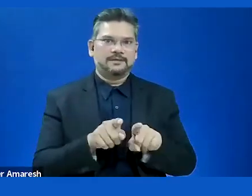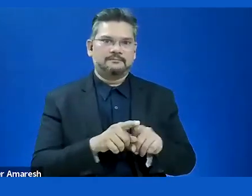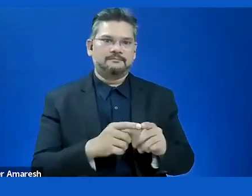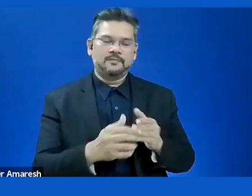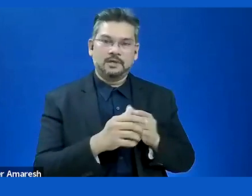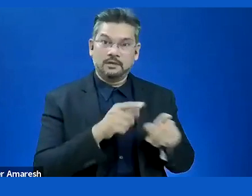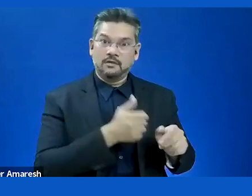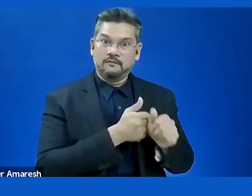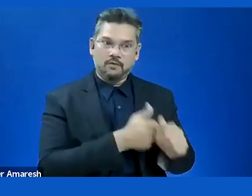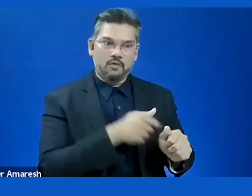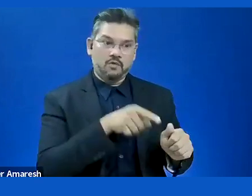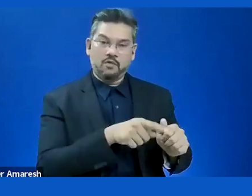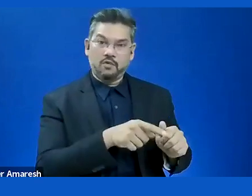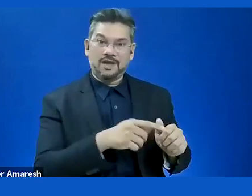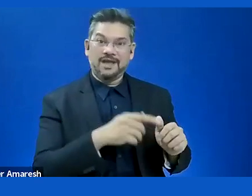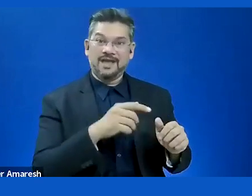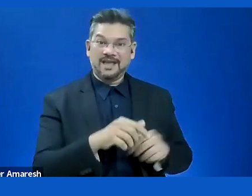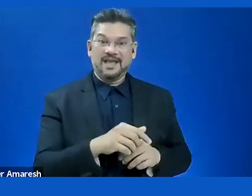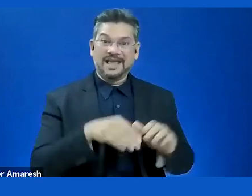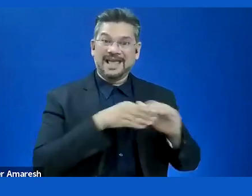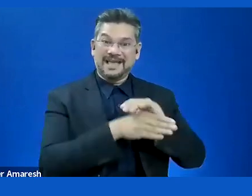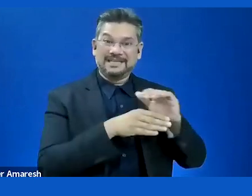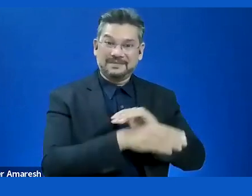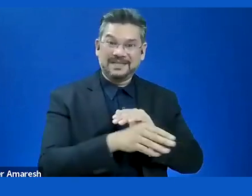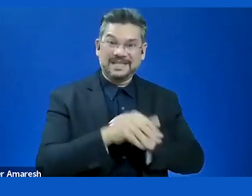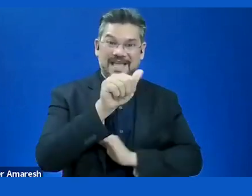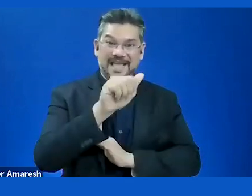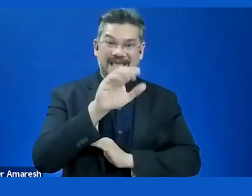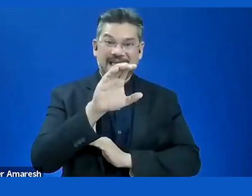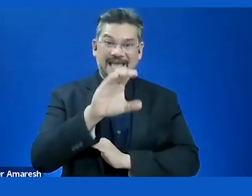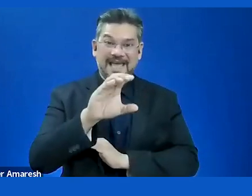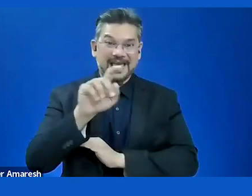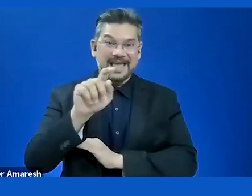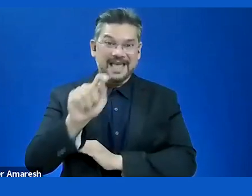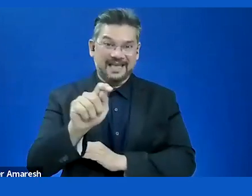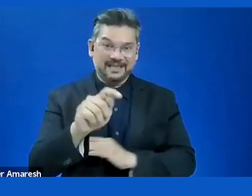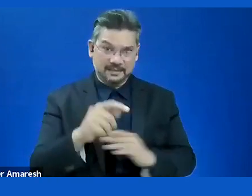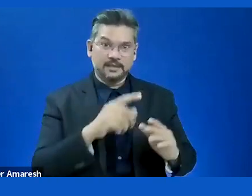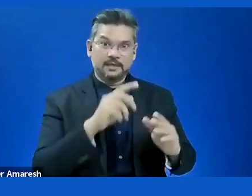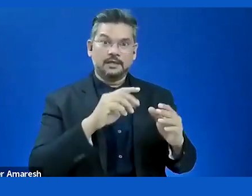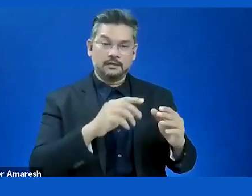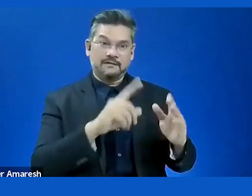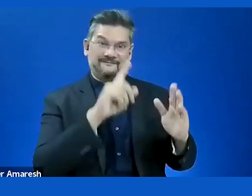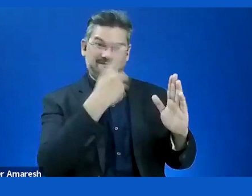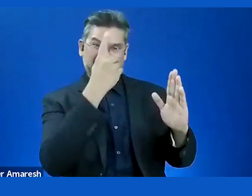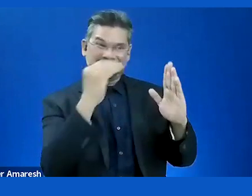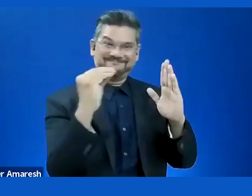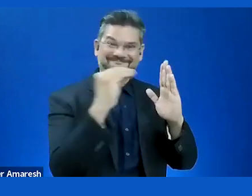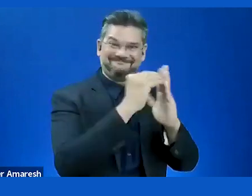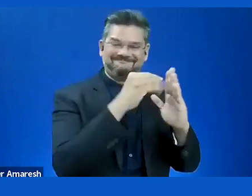of the Accessibility Act. So it shall be made and actually tells how it shall be made accessible.